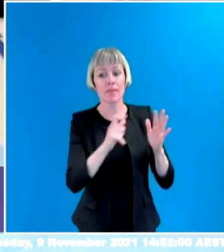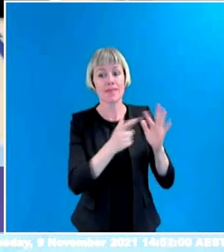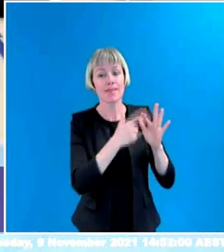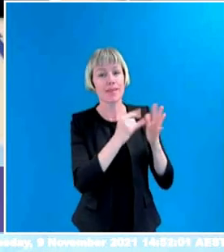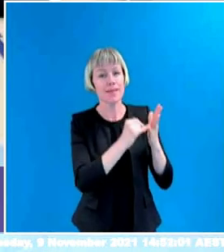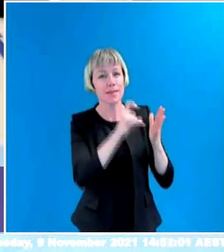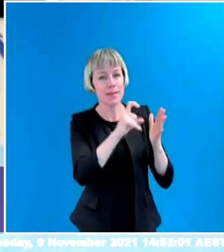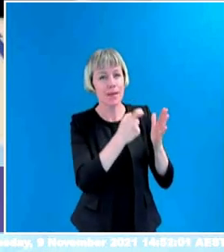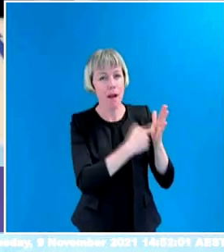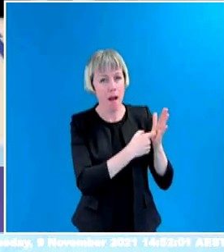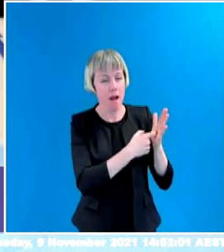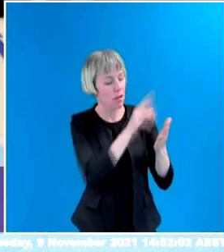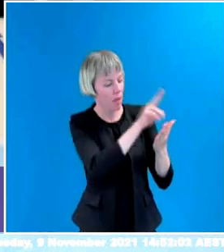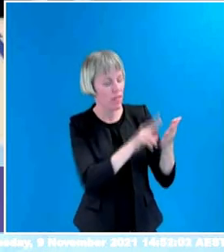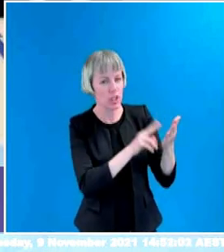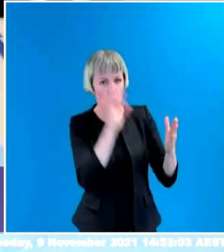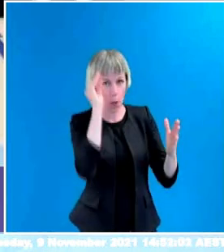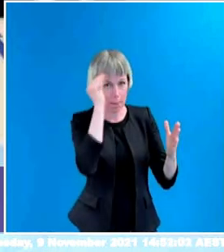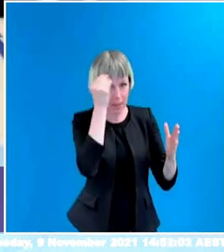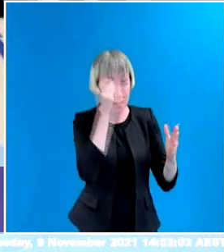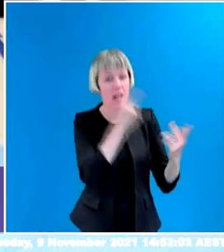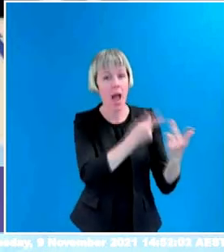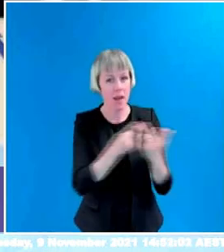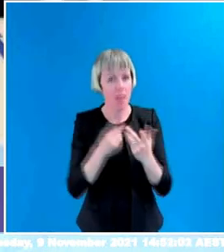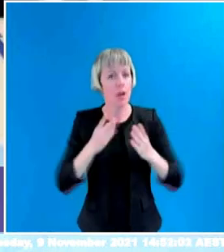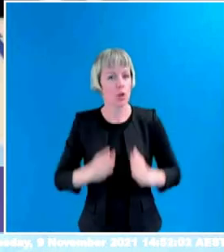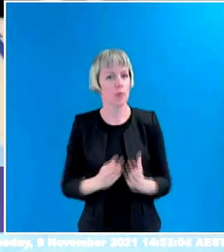Human Rights have recognised this in its guidance.